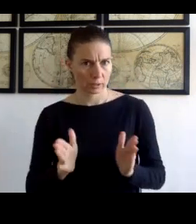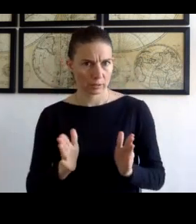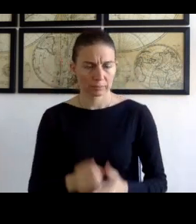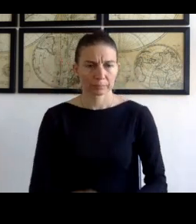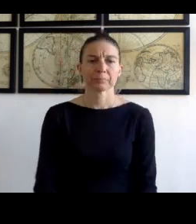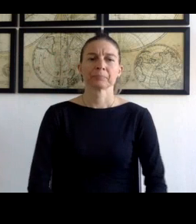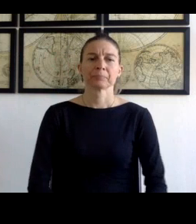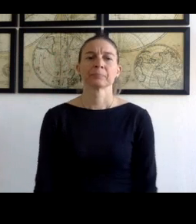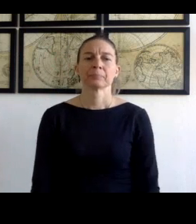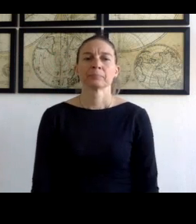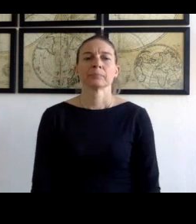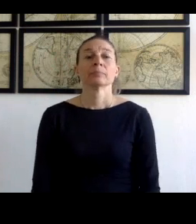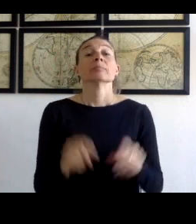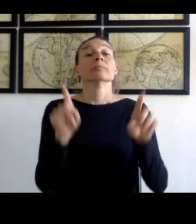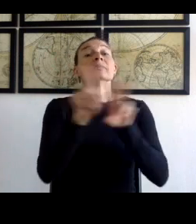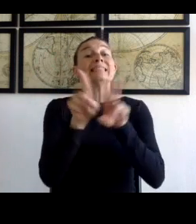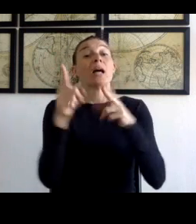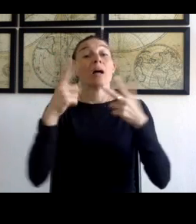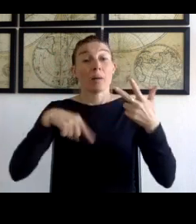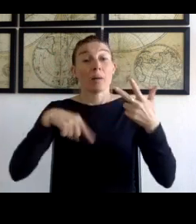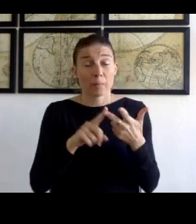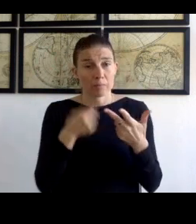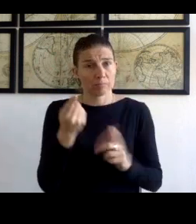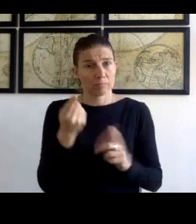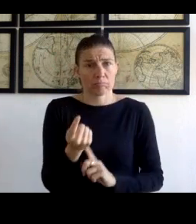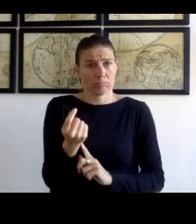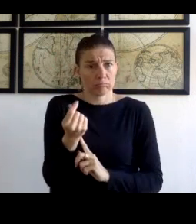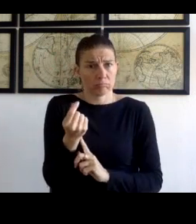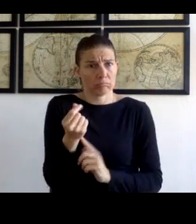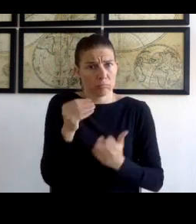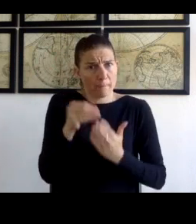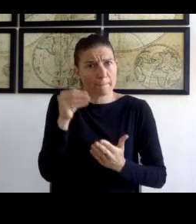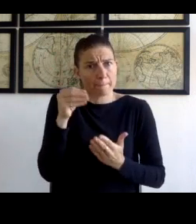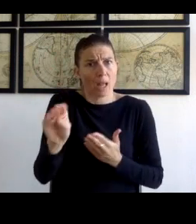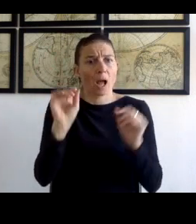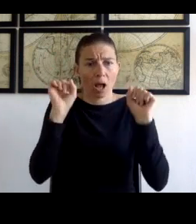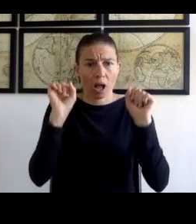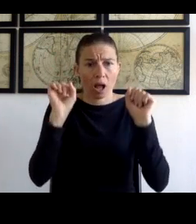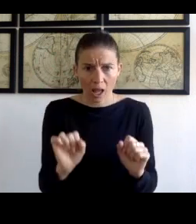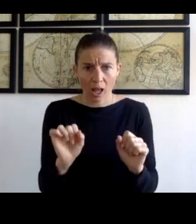to facilitate the affordability of these services